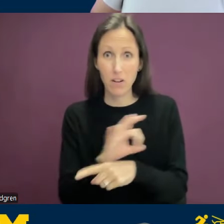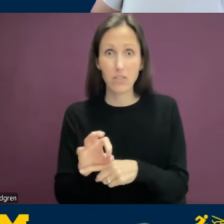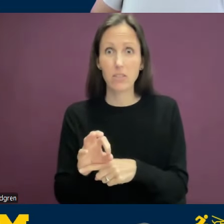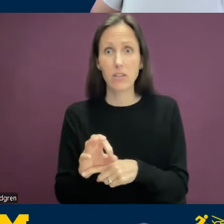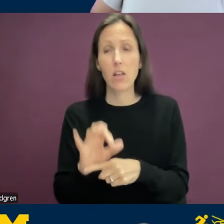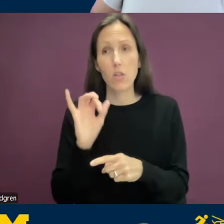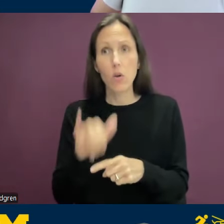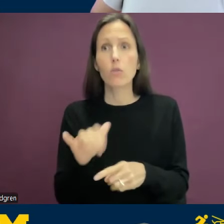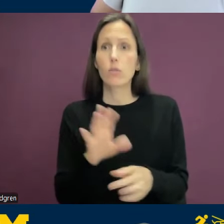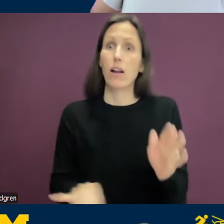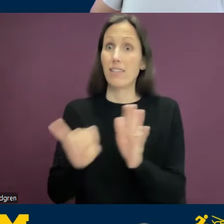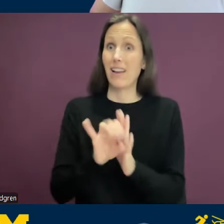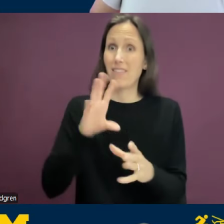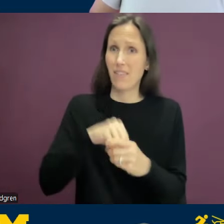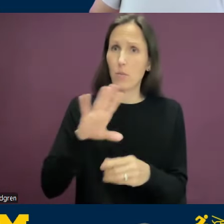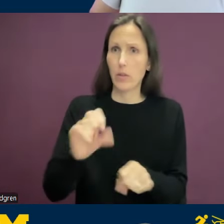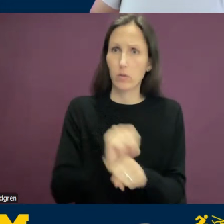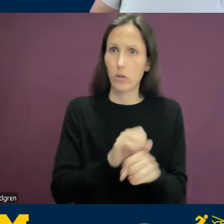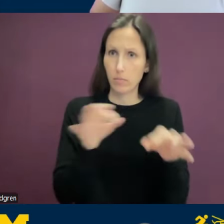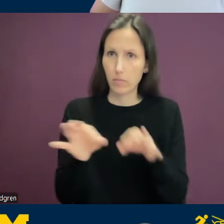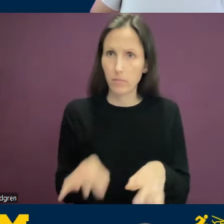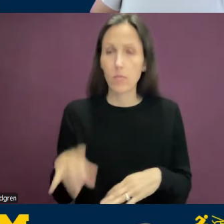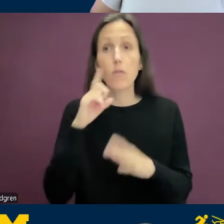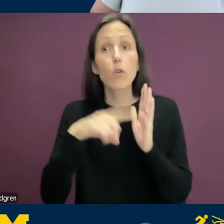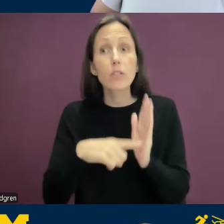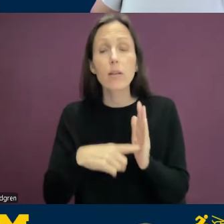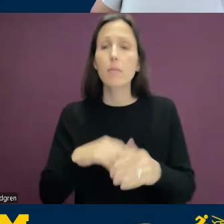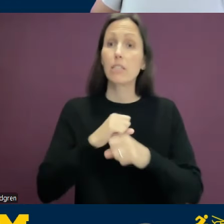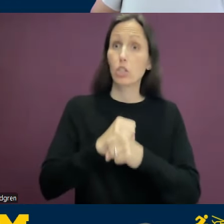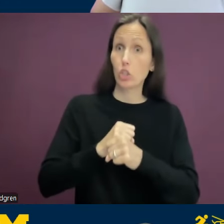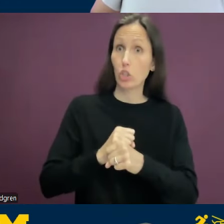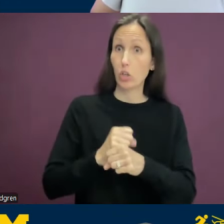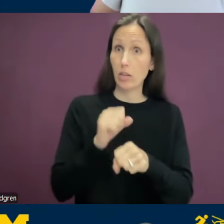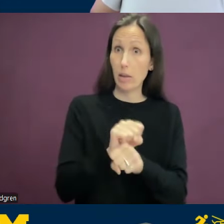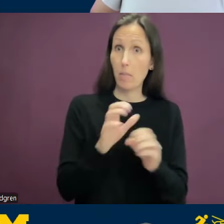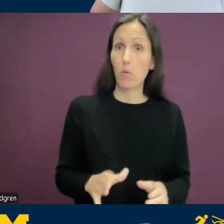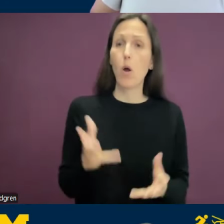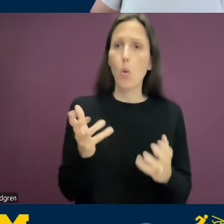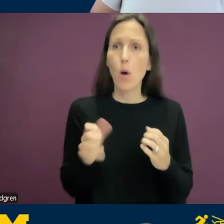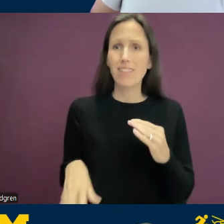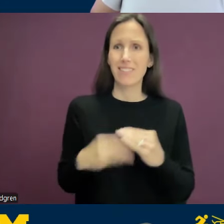within the job description. For example, a security employee is seeking breaks for a set period of time